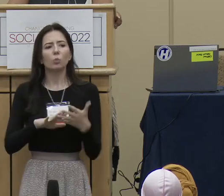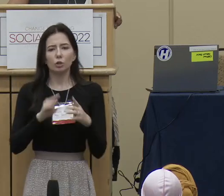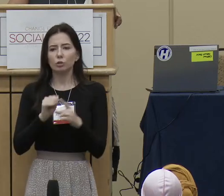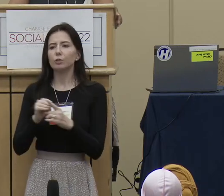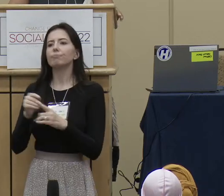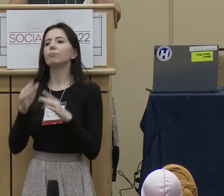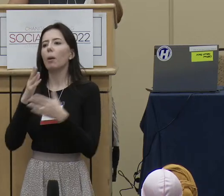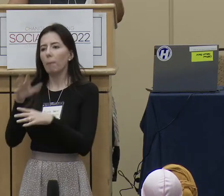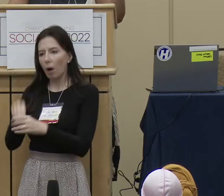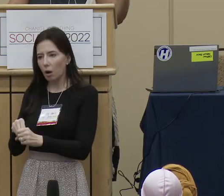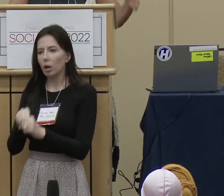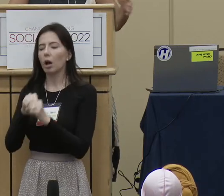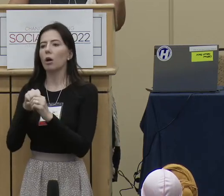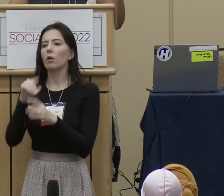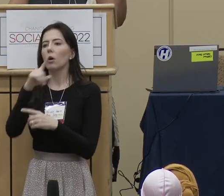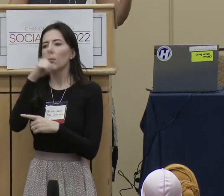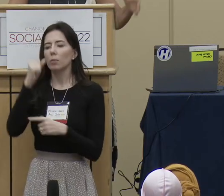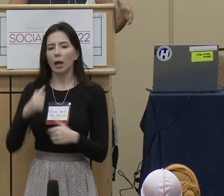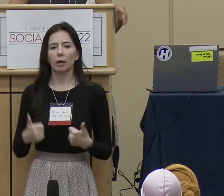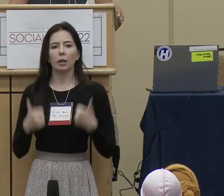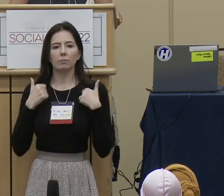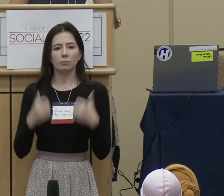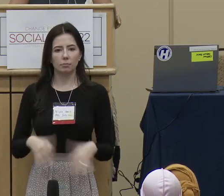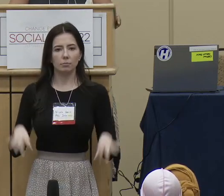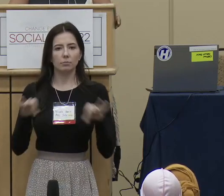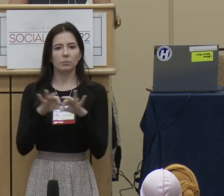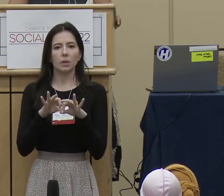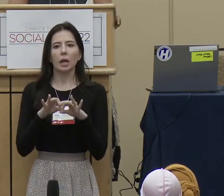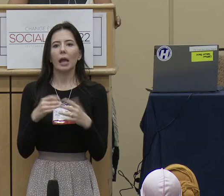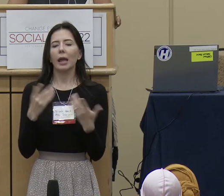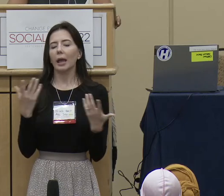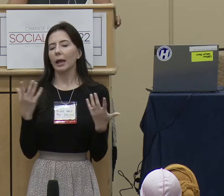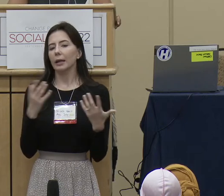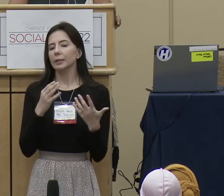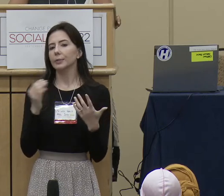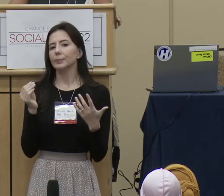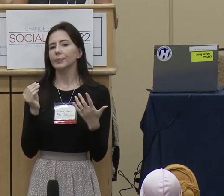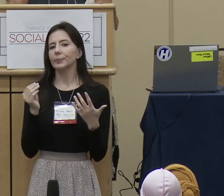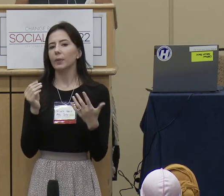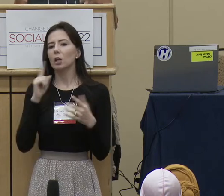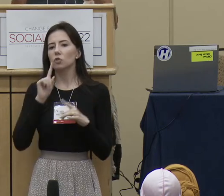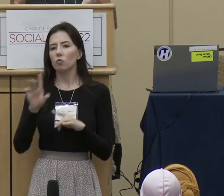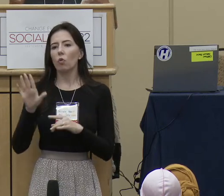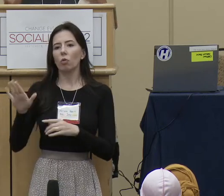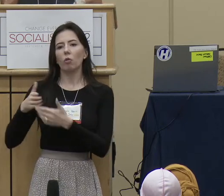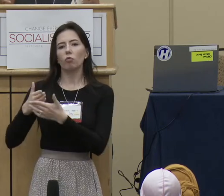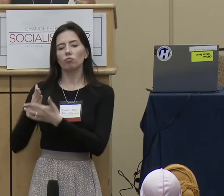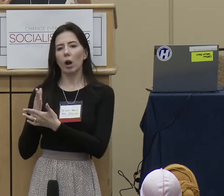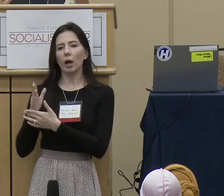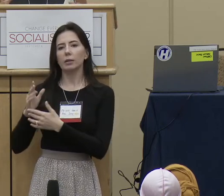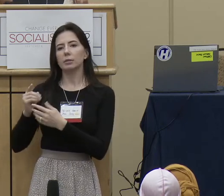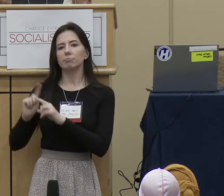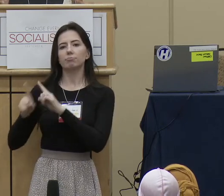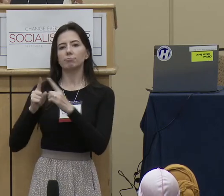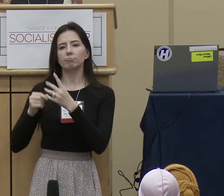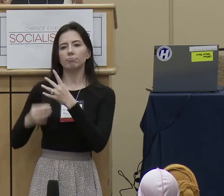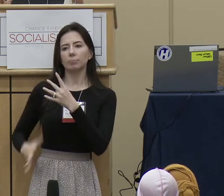Majority, which was created by the movement of Black Lives, which is a national coalition , including labor, different